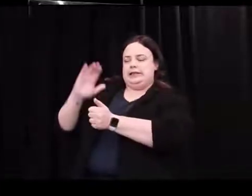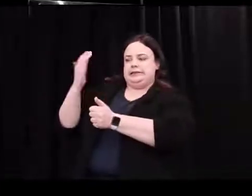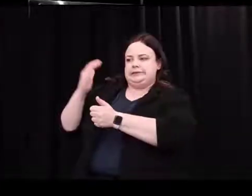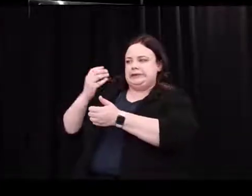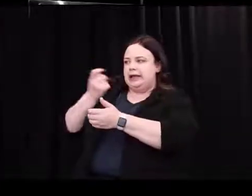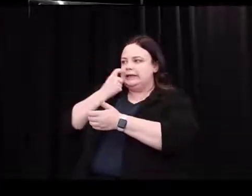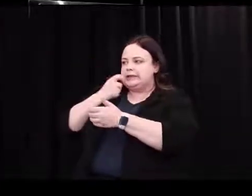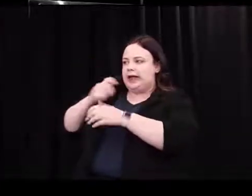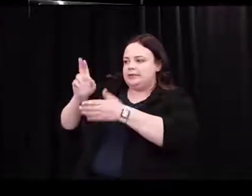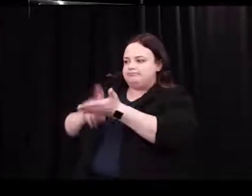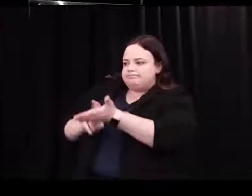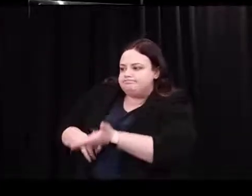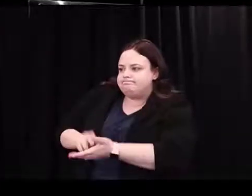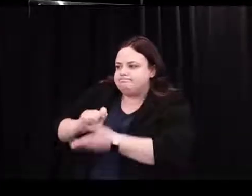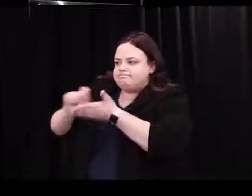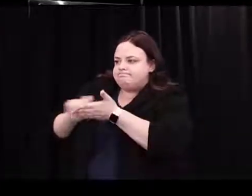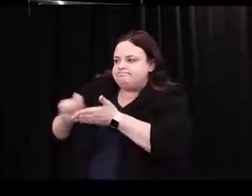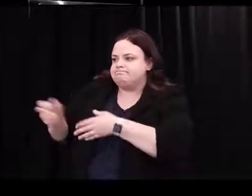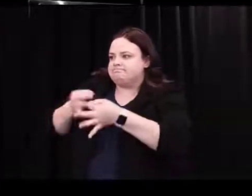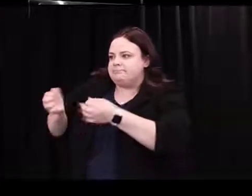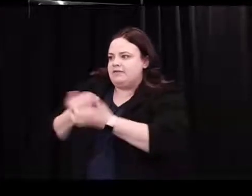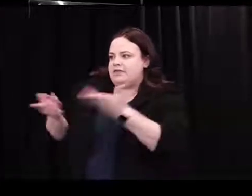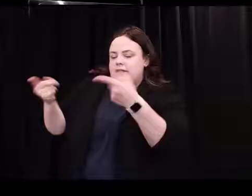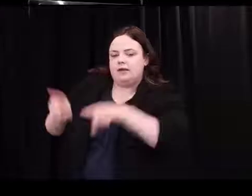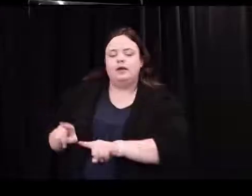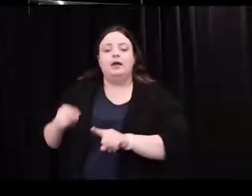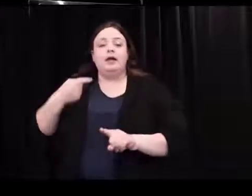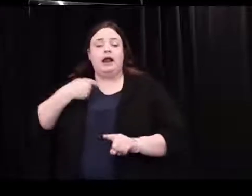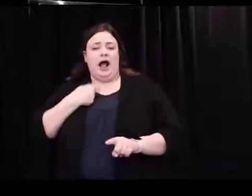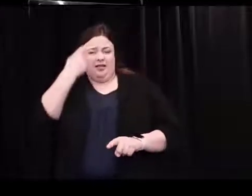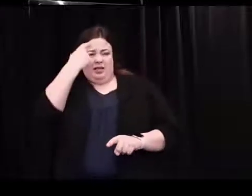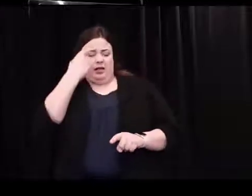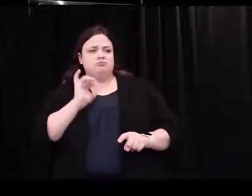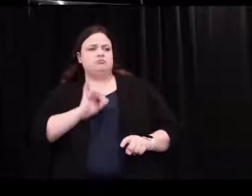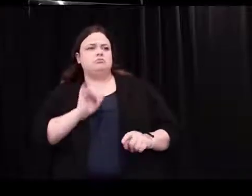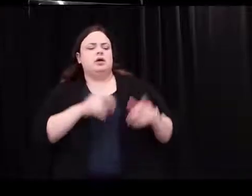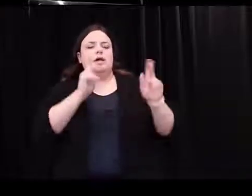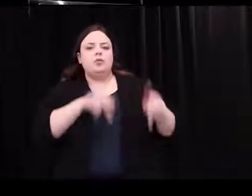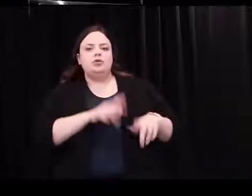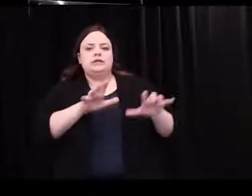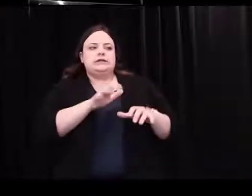about what was going on. And and I thought it was just going to be oh person did this and person did